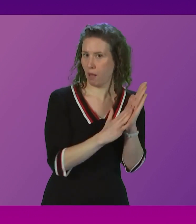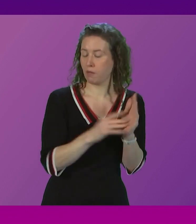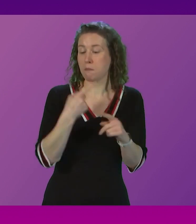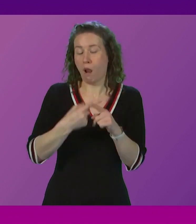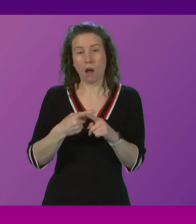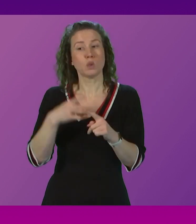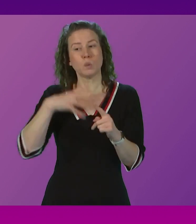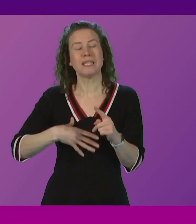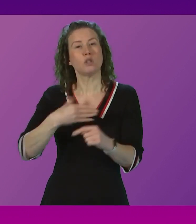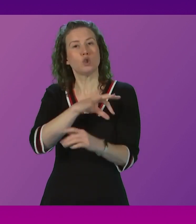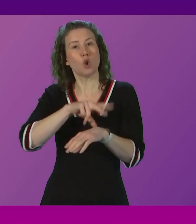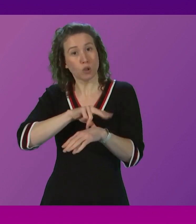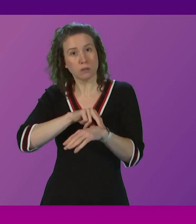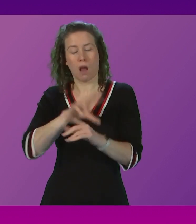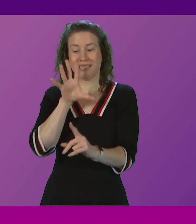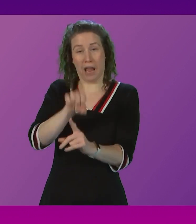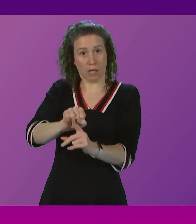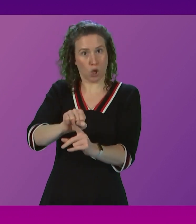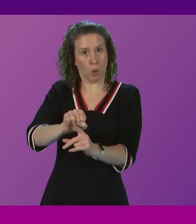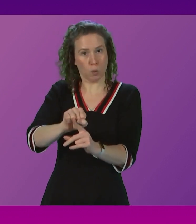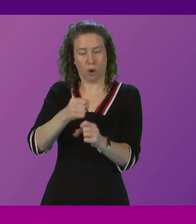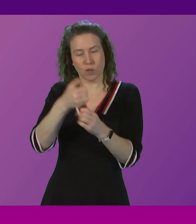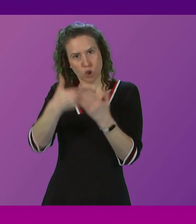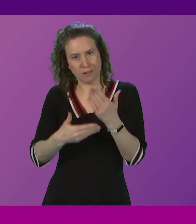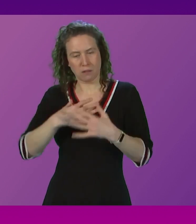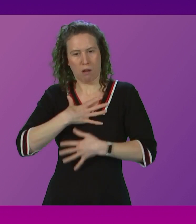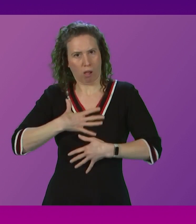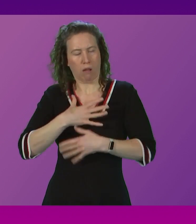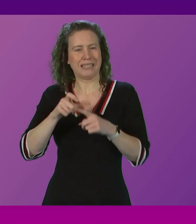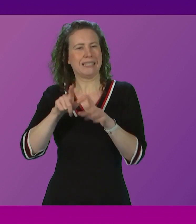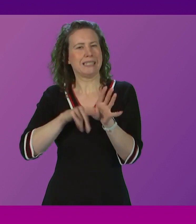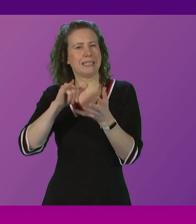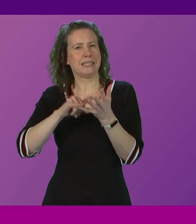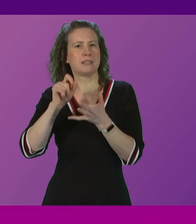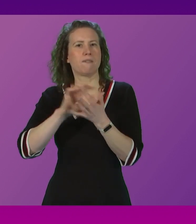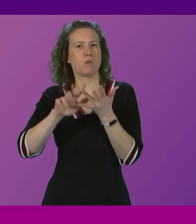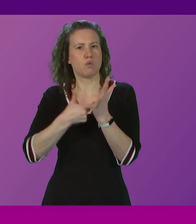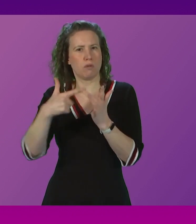of gender dysphoria. That includes a majority of Conservative voters but, crucially, it also